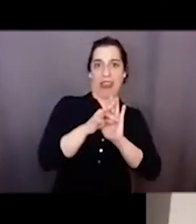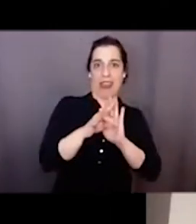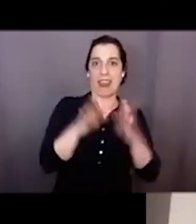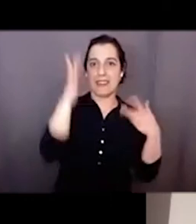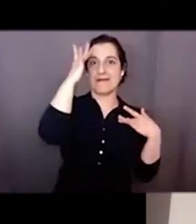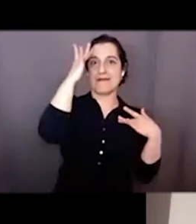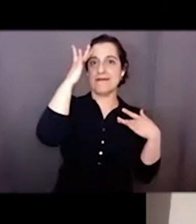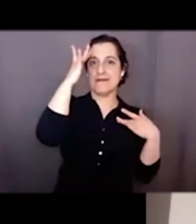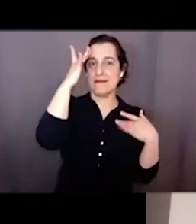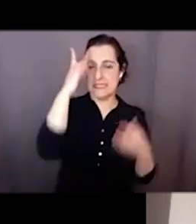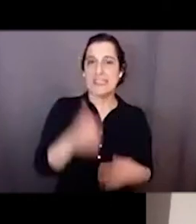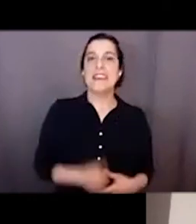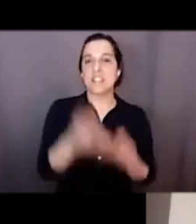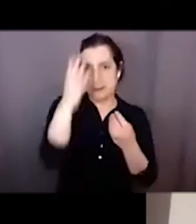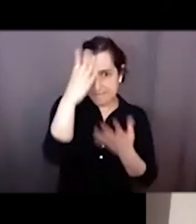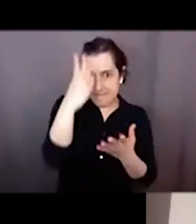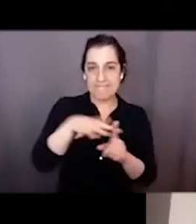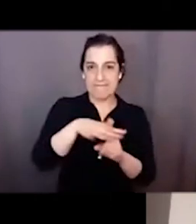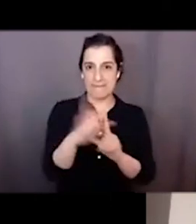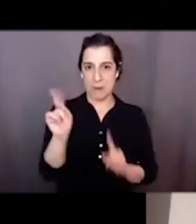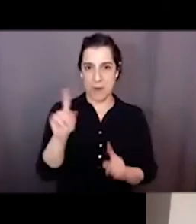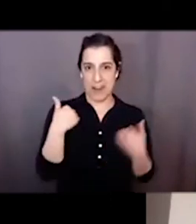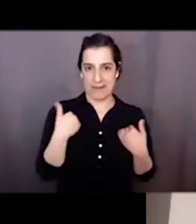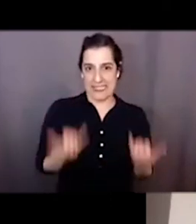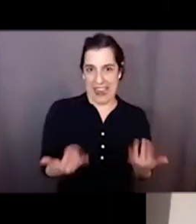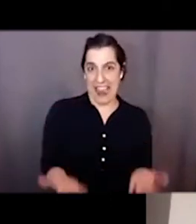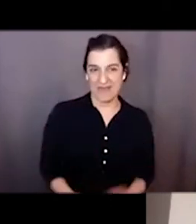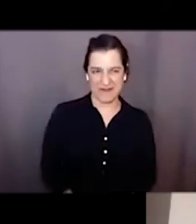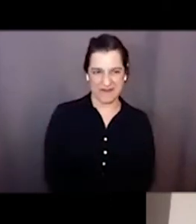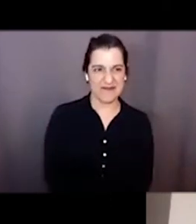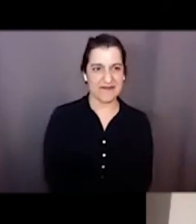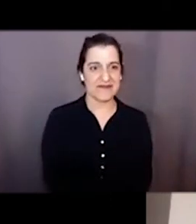I'm just letting you know where I'm at and I was in Europe until recently and